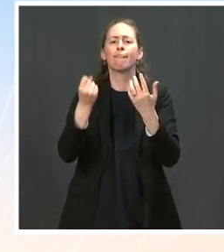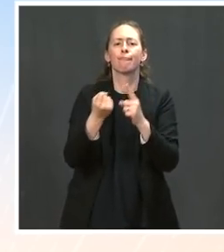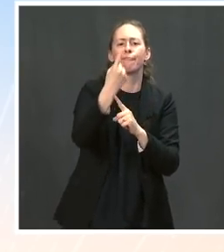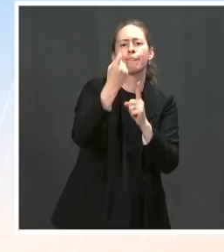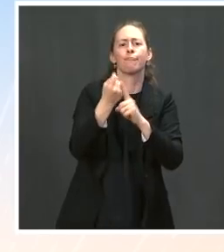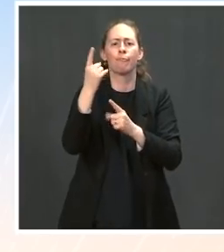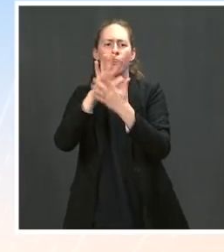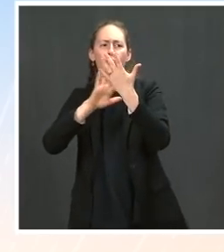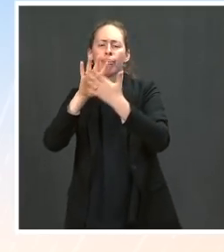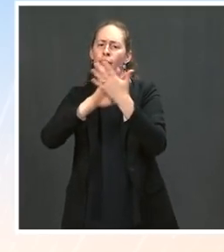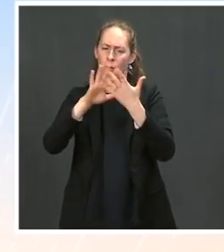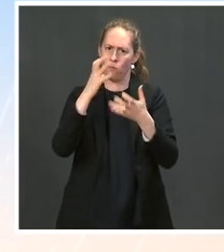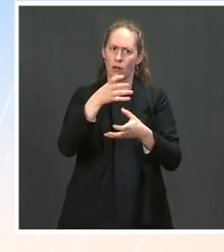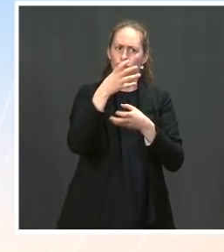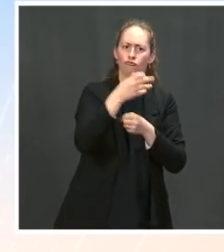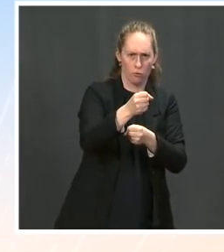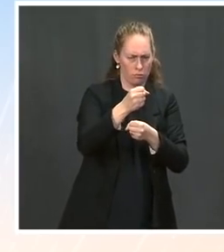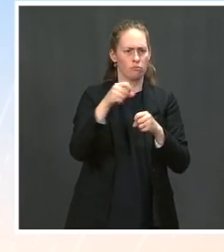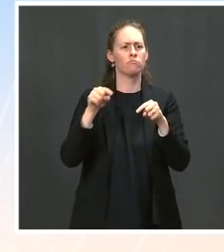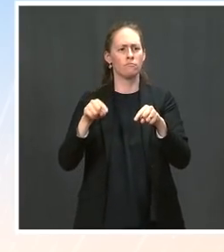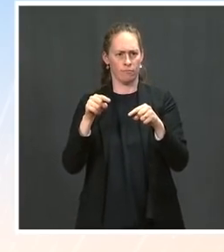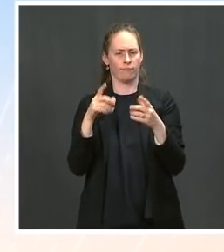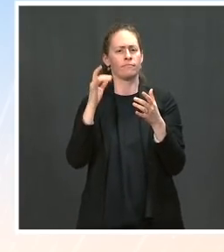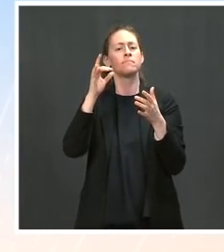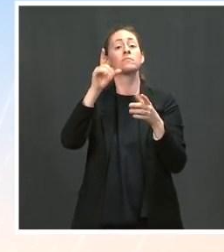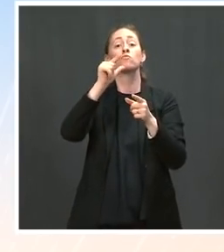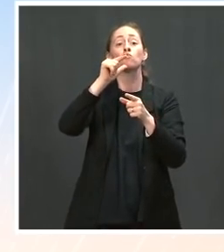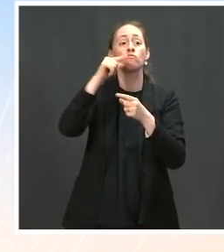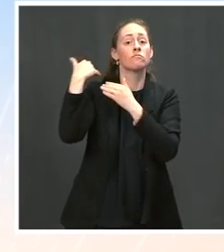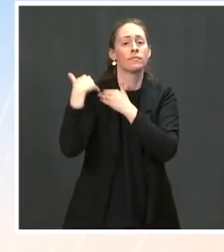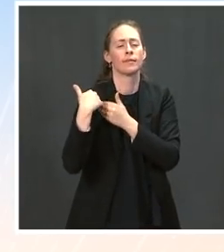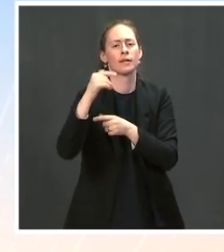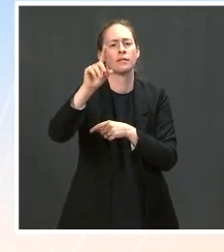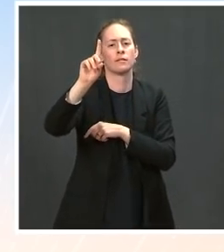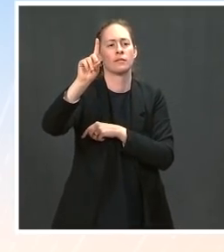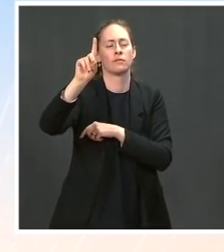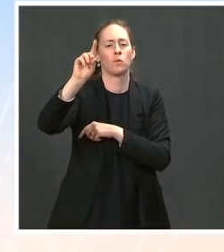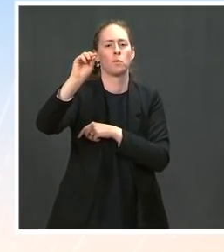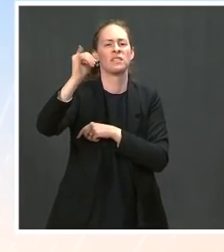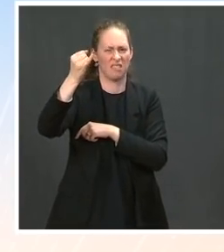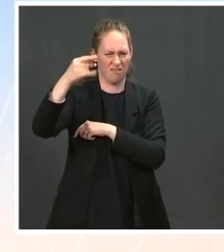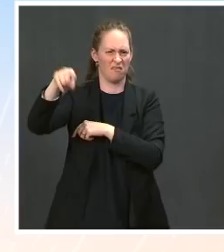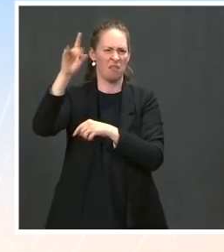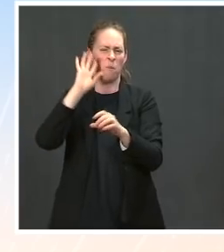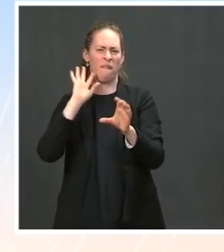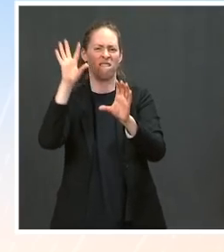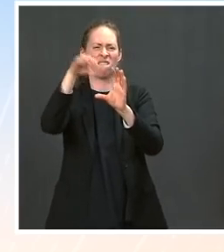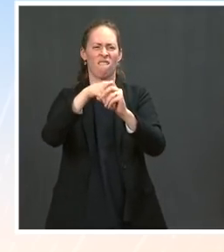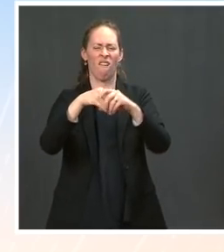Of course, the Department of Justice was -- which handles these mergers, in collaboration with the banking agencies -- are probably the right sources